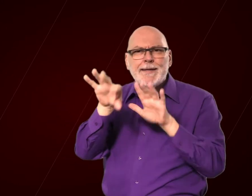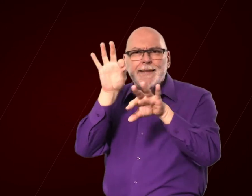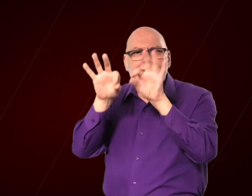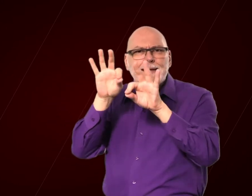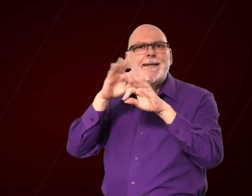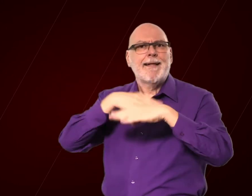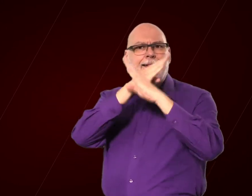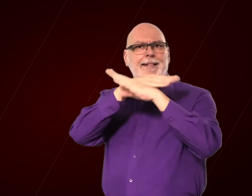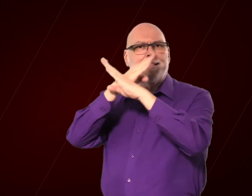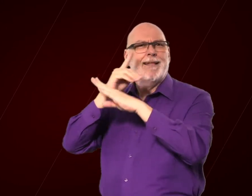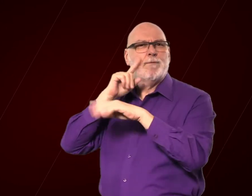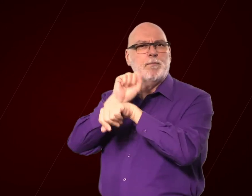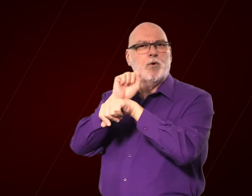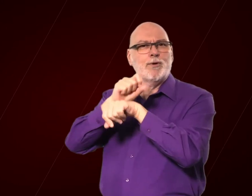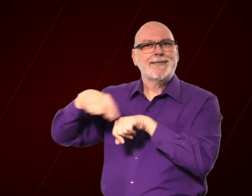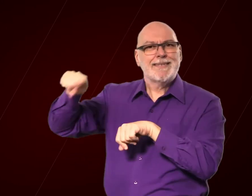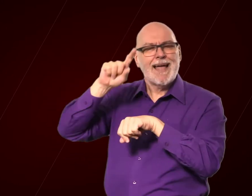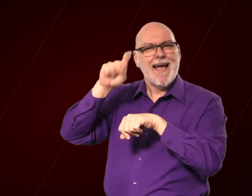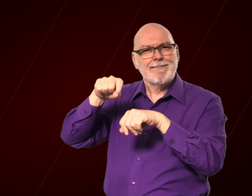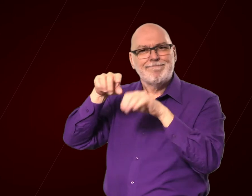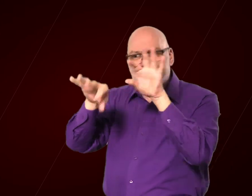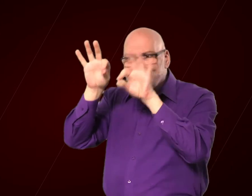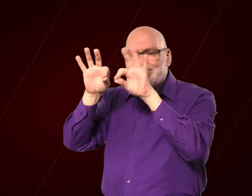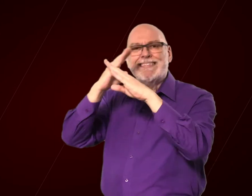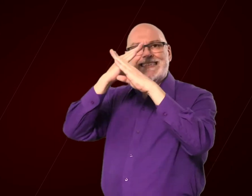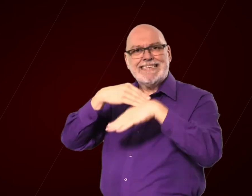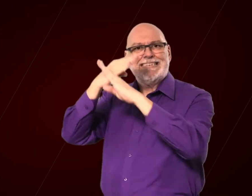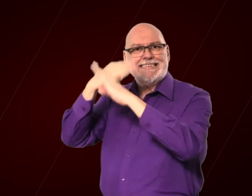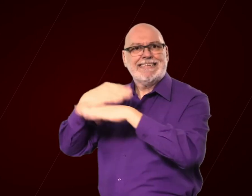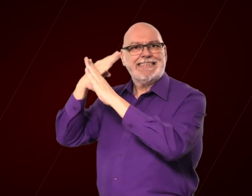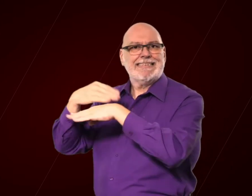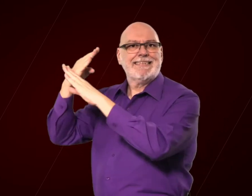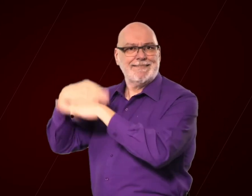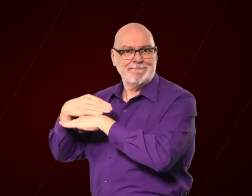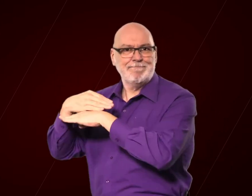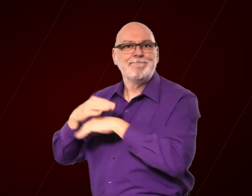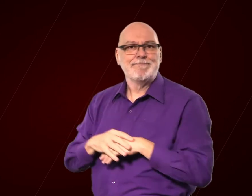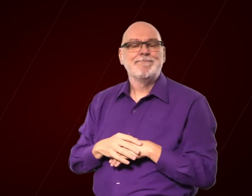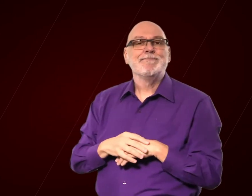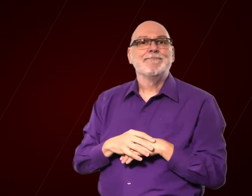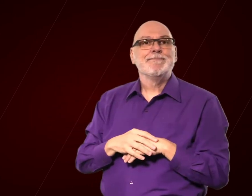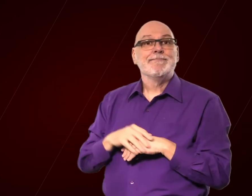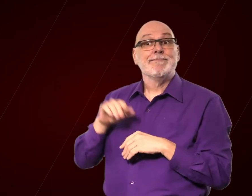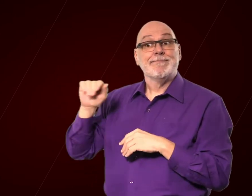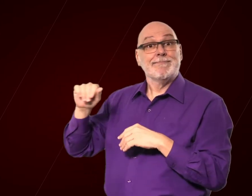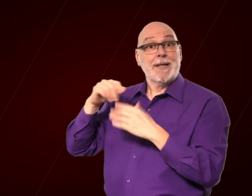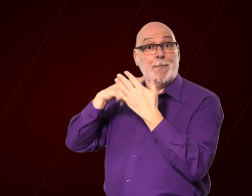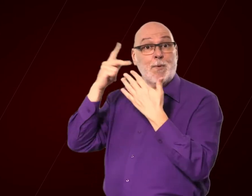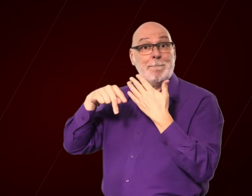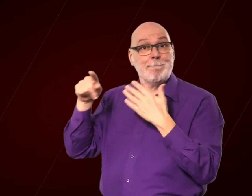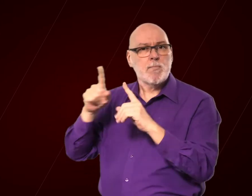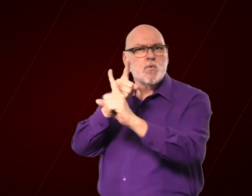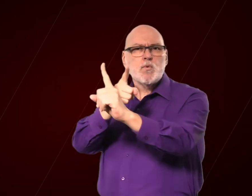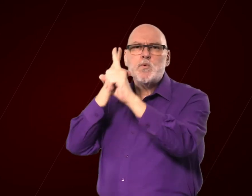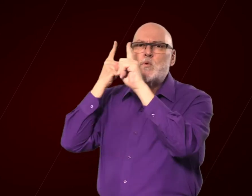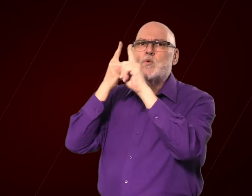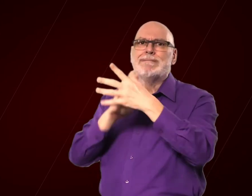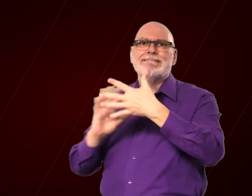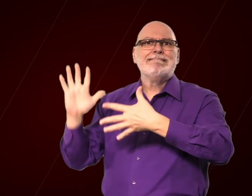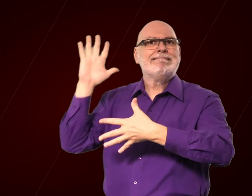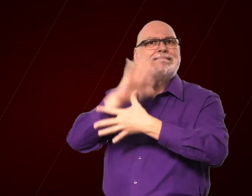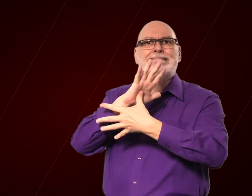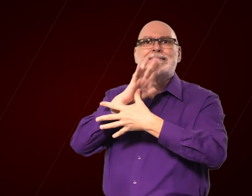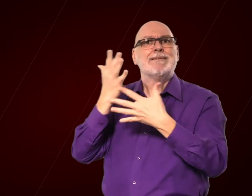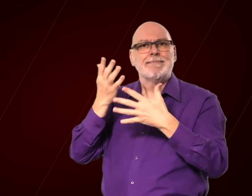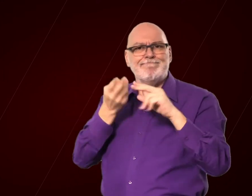and remove employment barriers; the program's main goal is